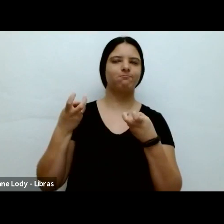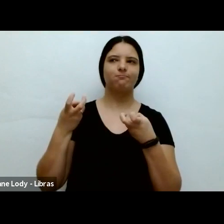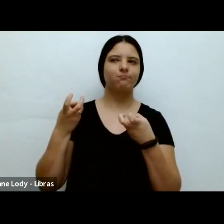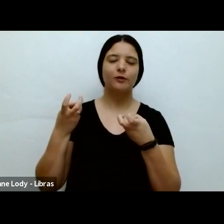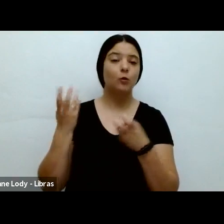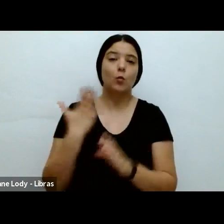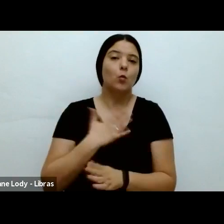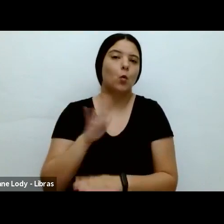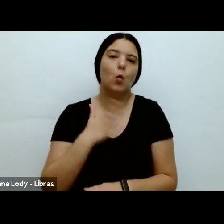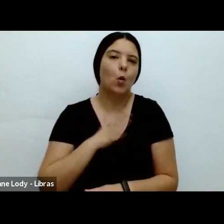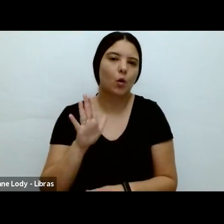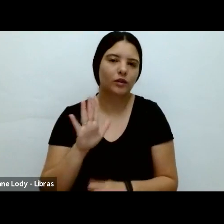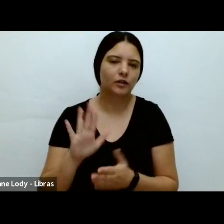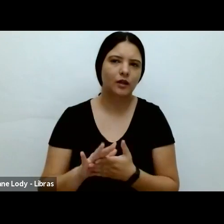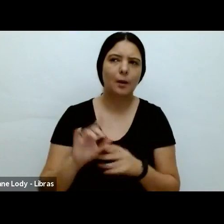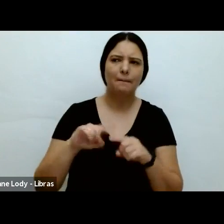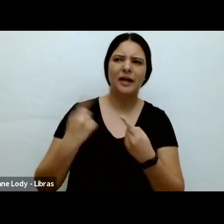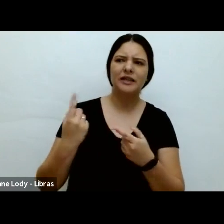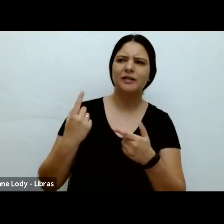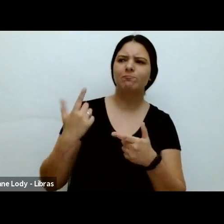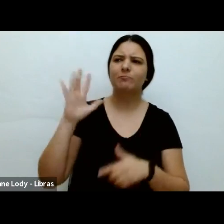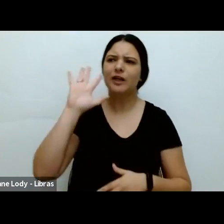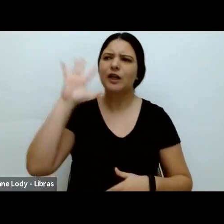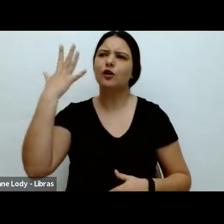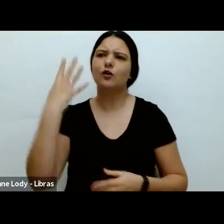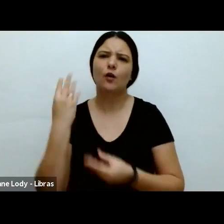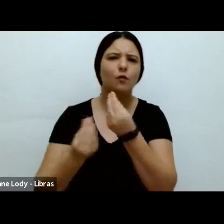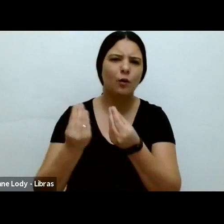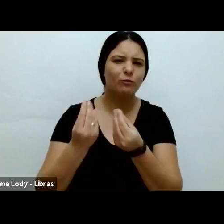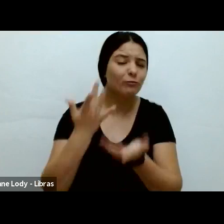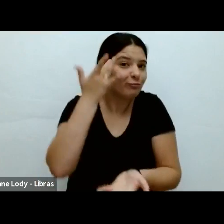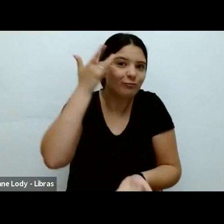But still no tab.